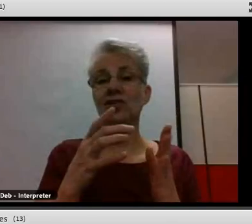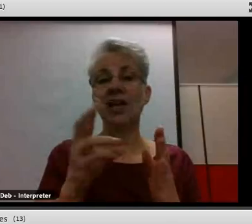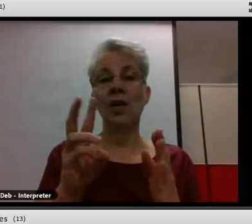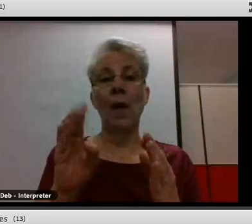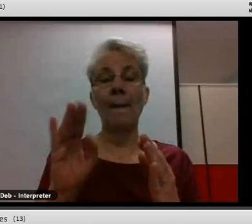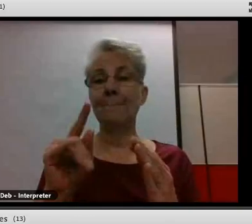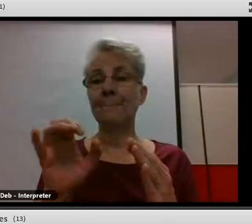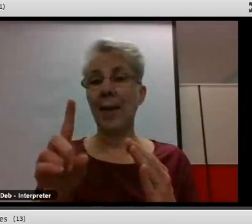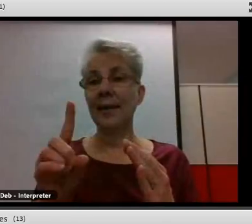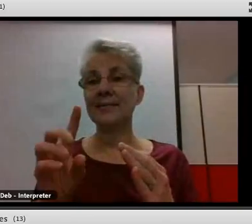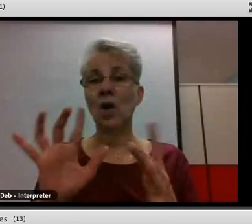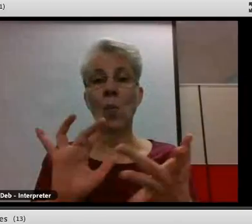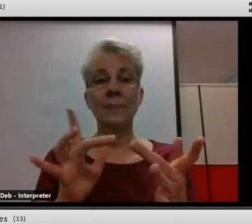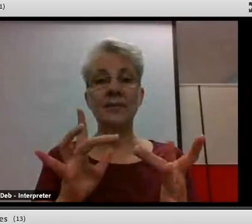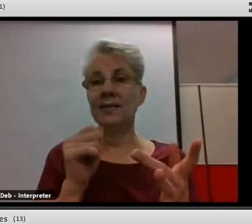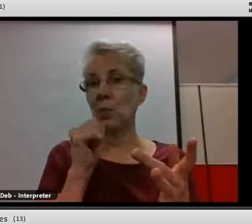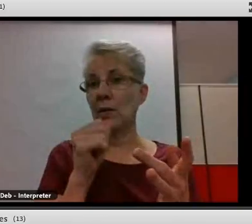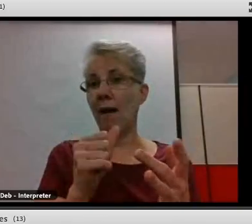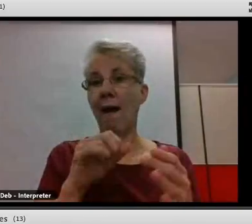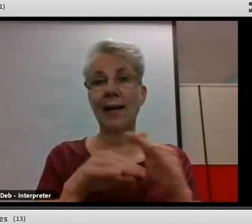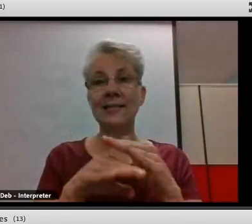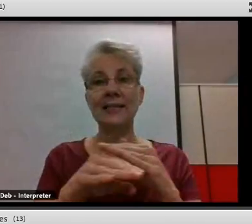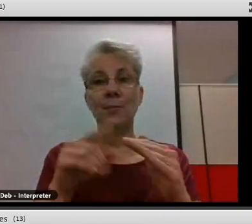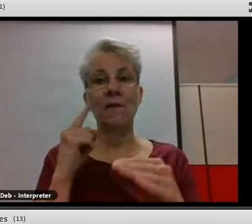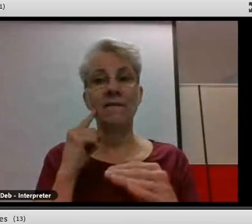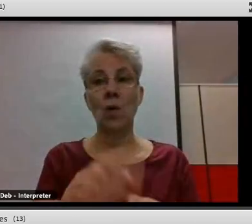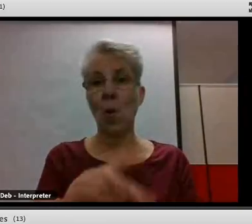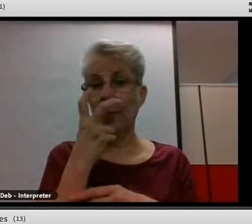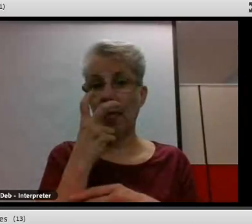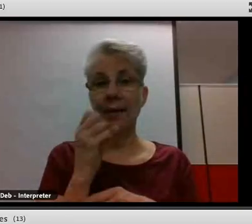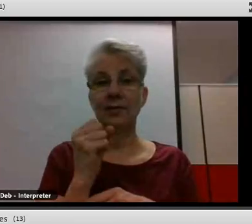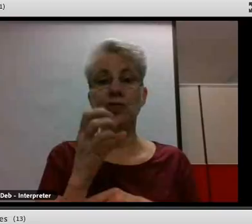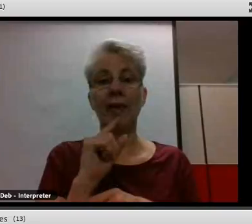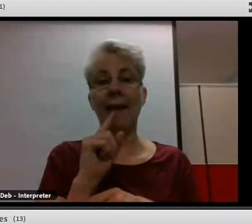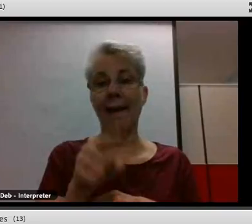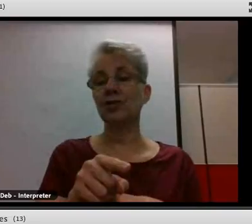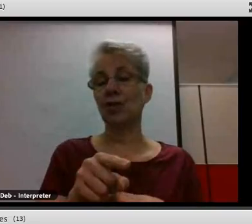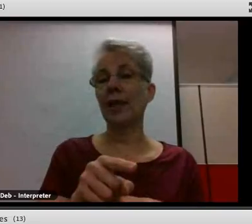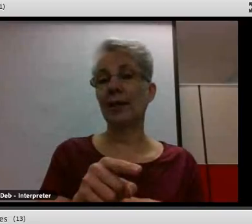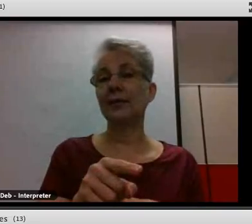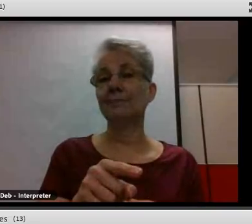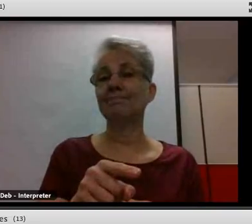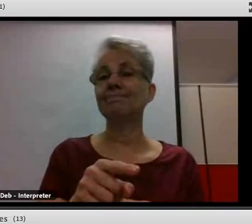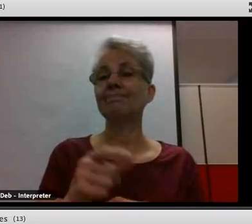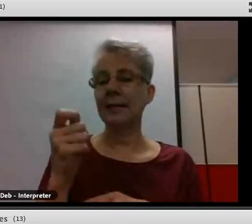they benefit everybody. An automatic door opener, you know, a handicap stall,